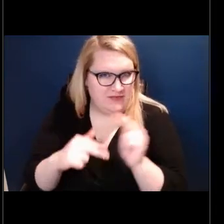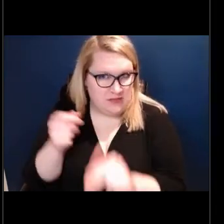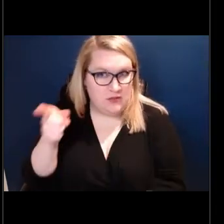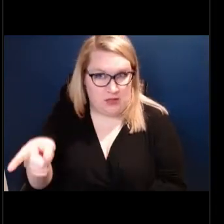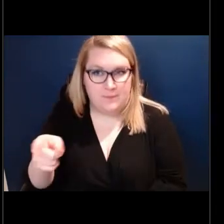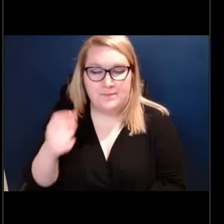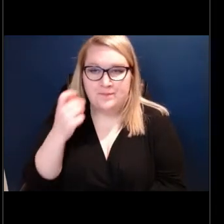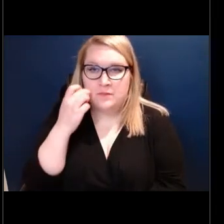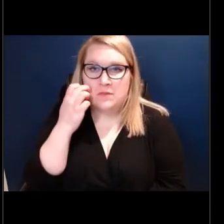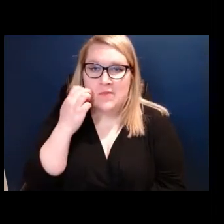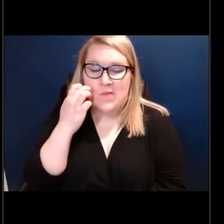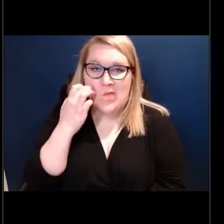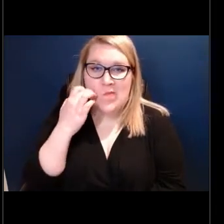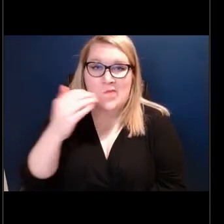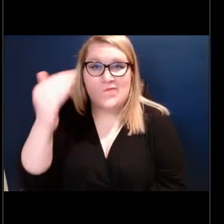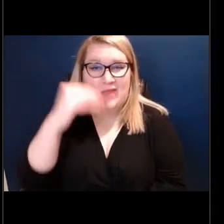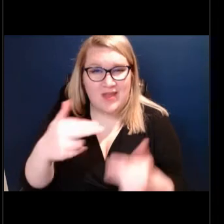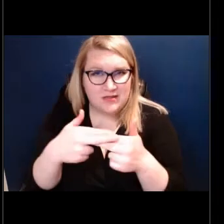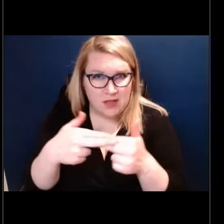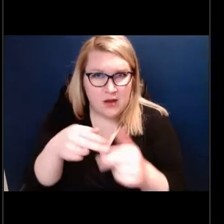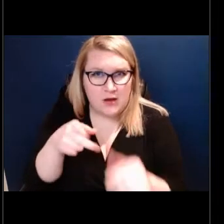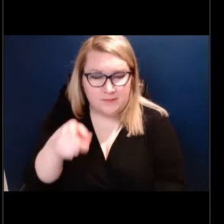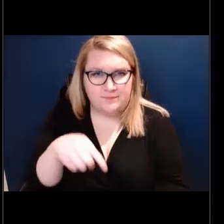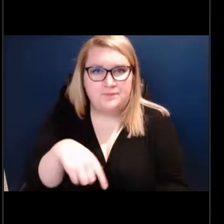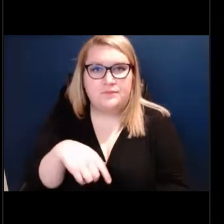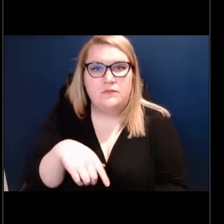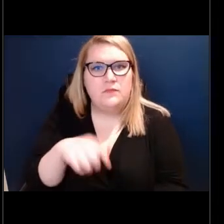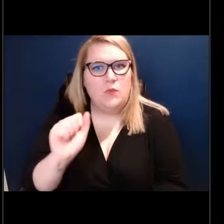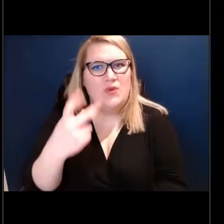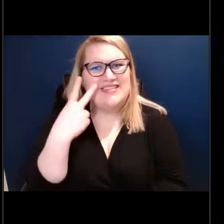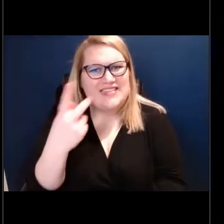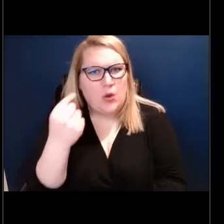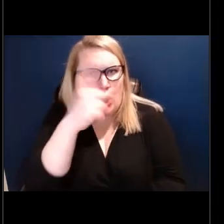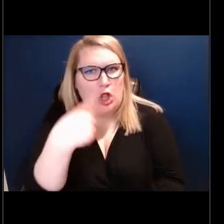On the next slide, we can see what it looks like at the Mission Control Center.